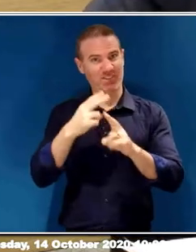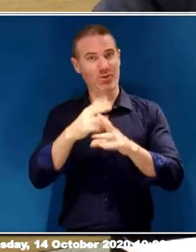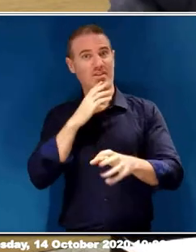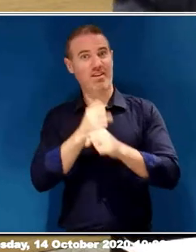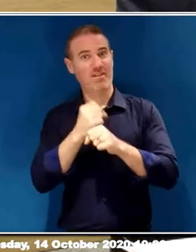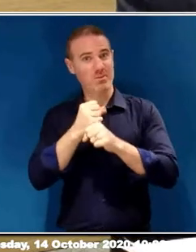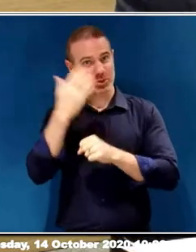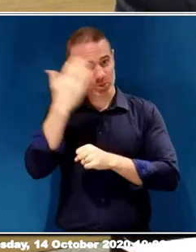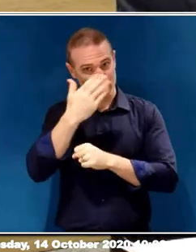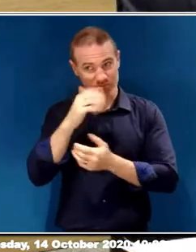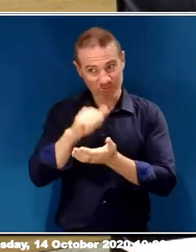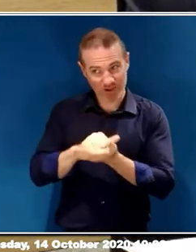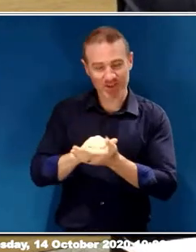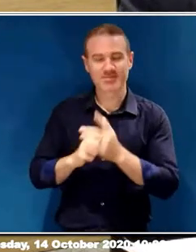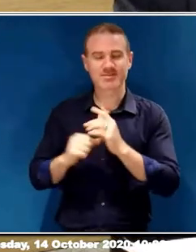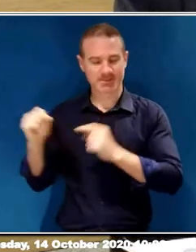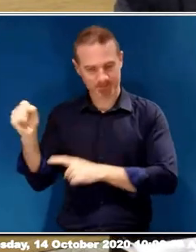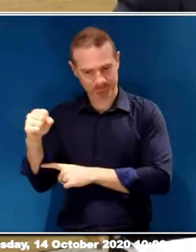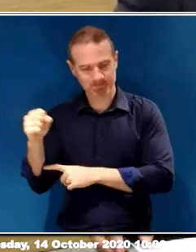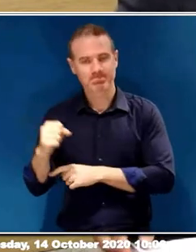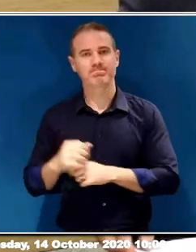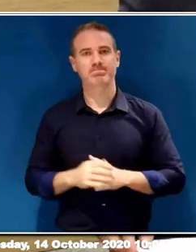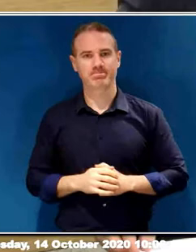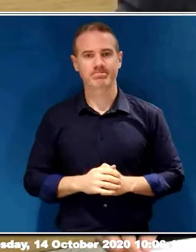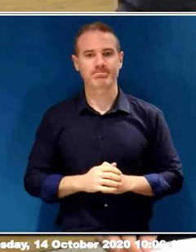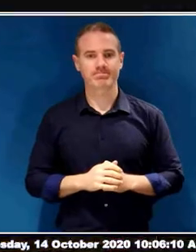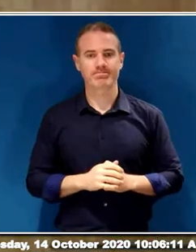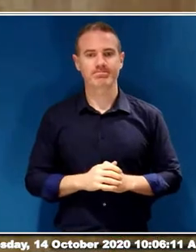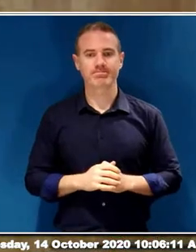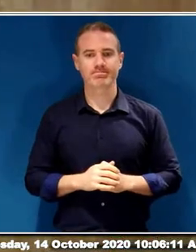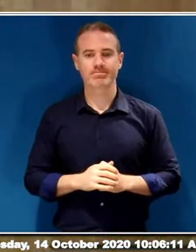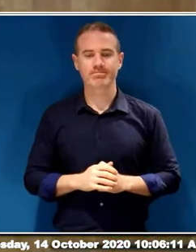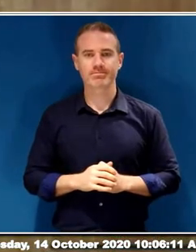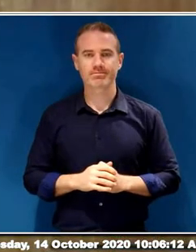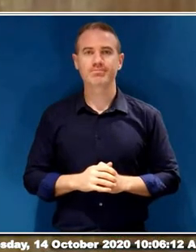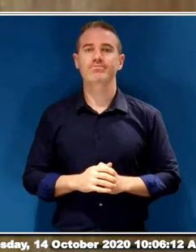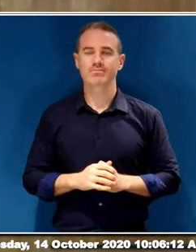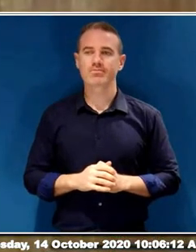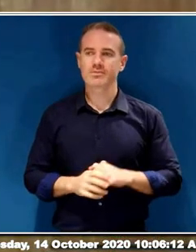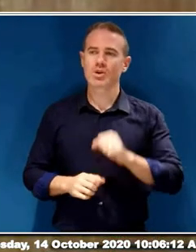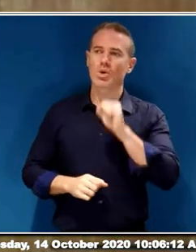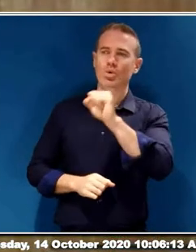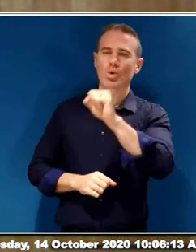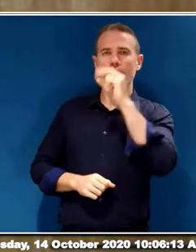Focusing on Kobe, your youngest child, tell us about